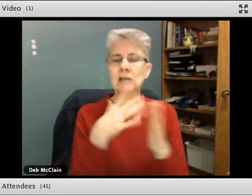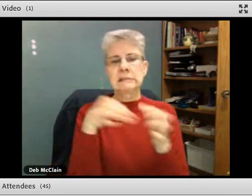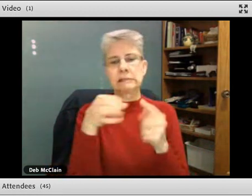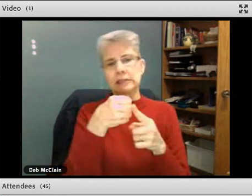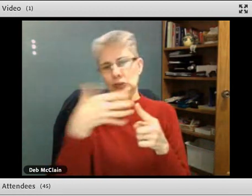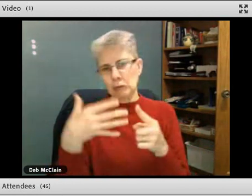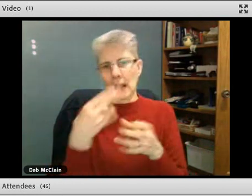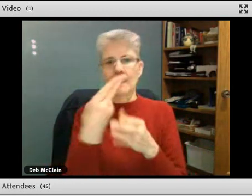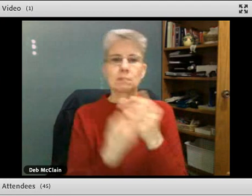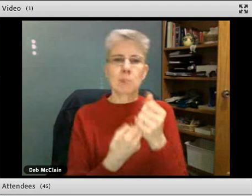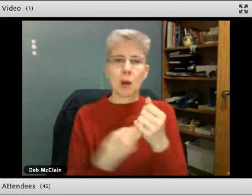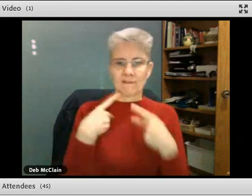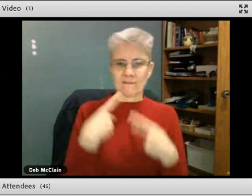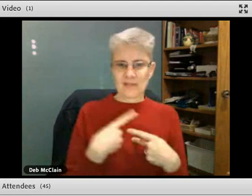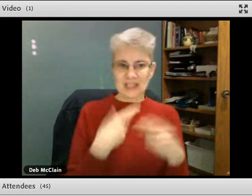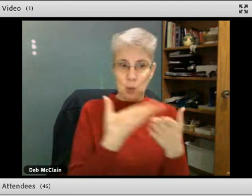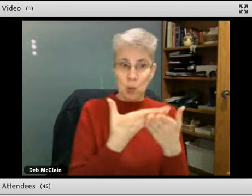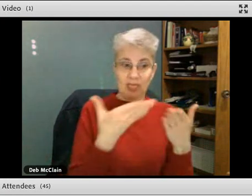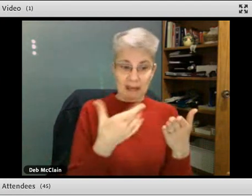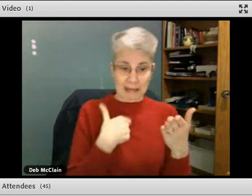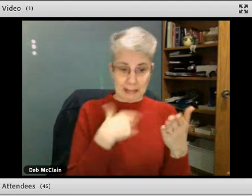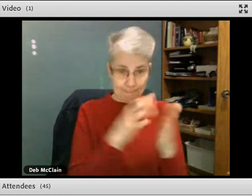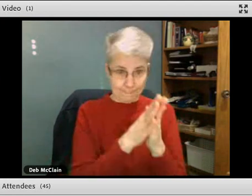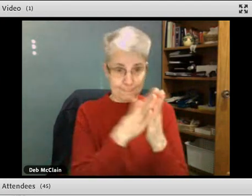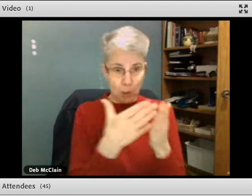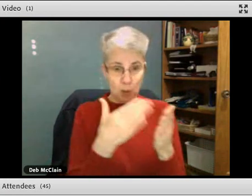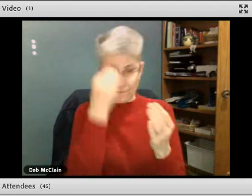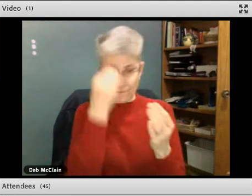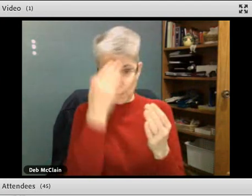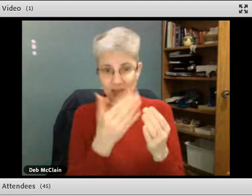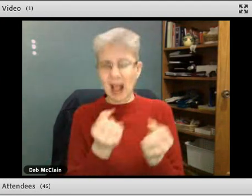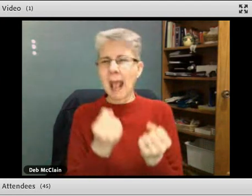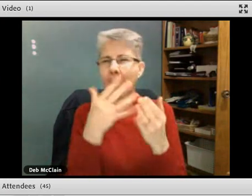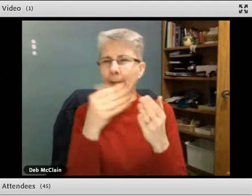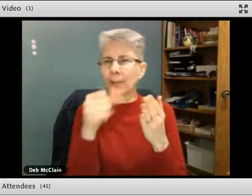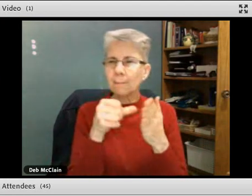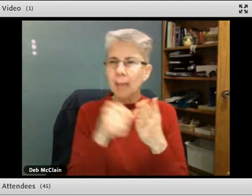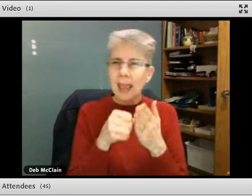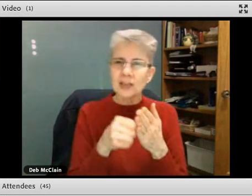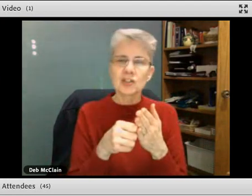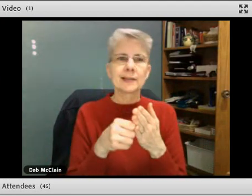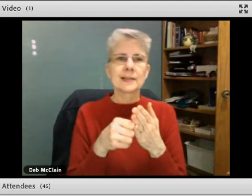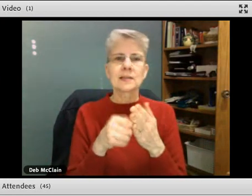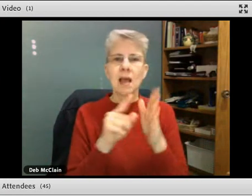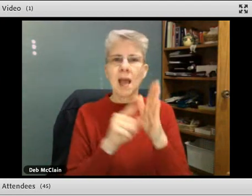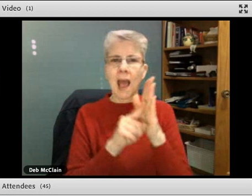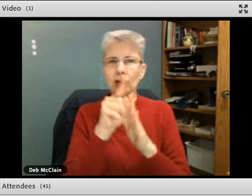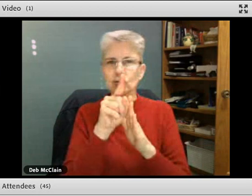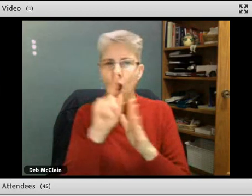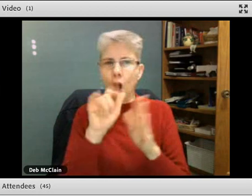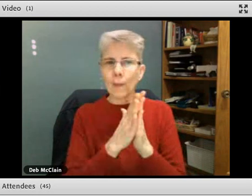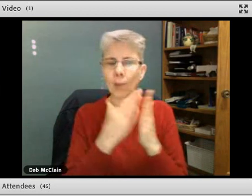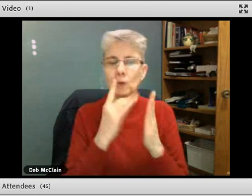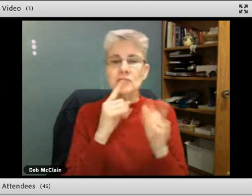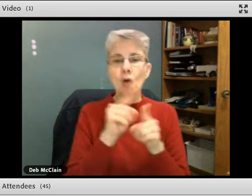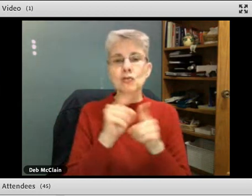You have information about the number of pages and about the height of the book, but then you also have information about the content,